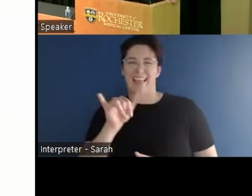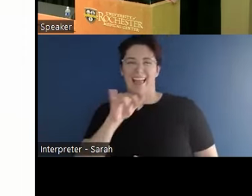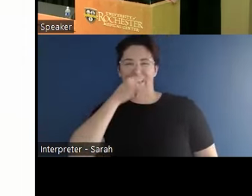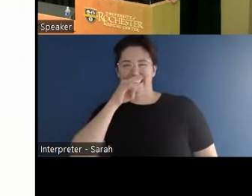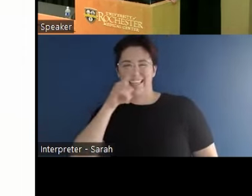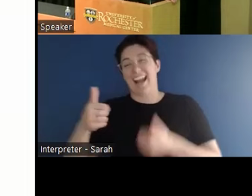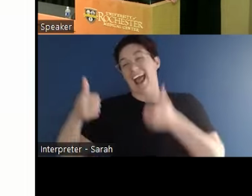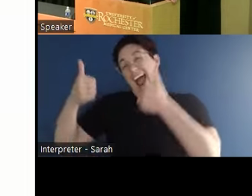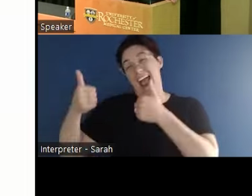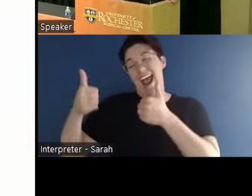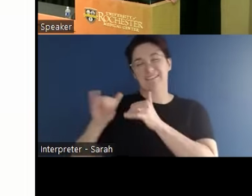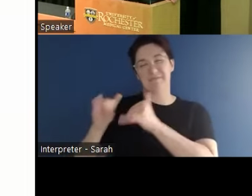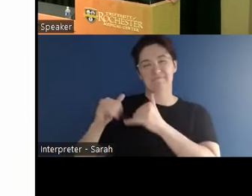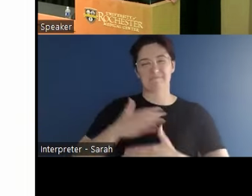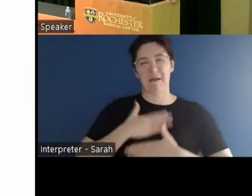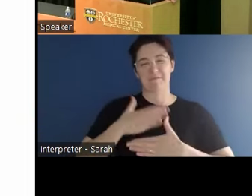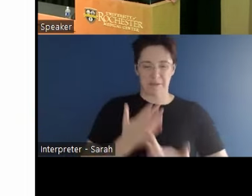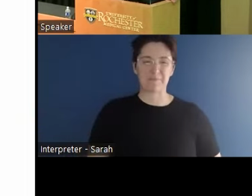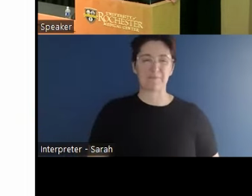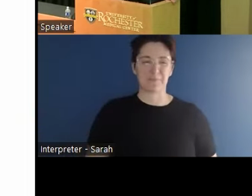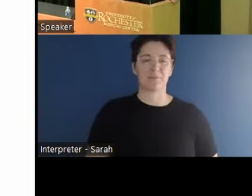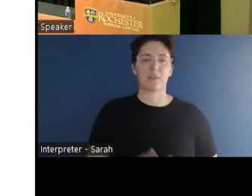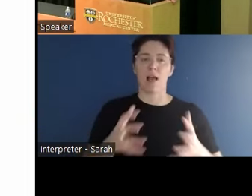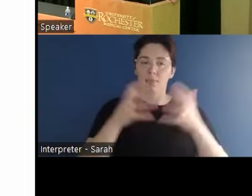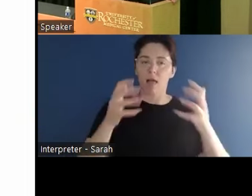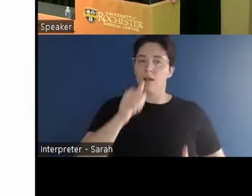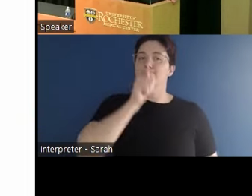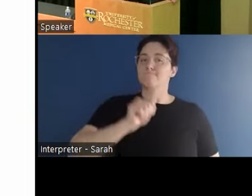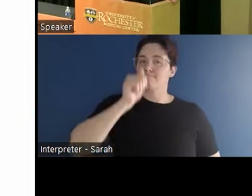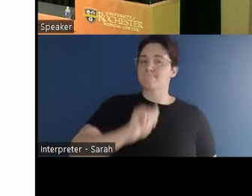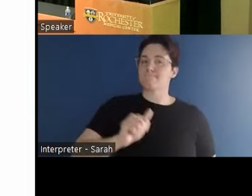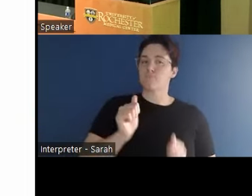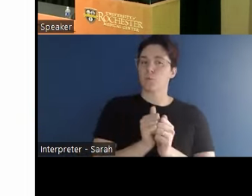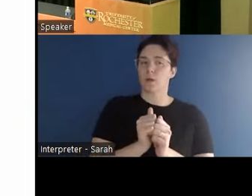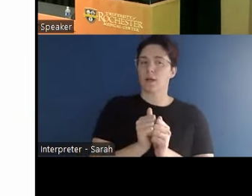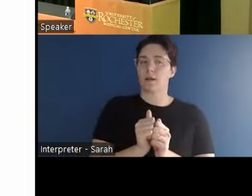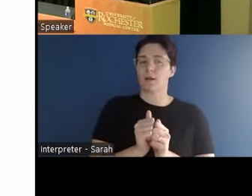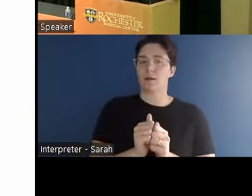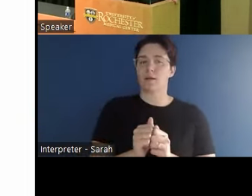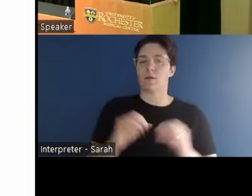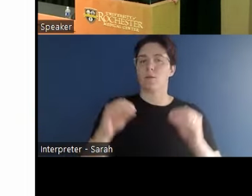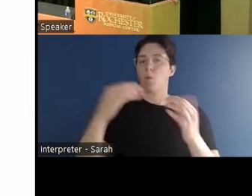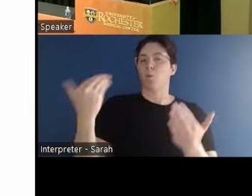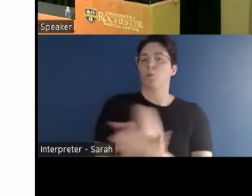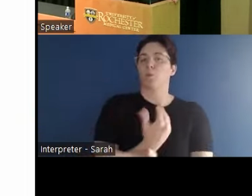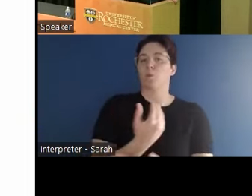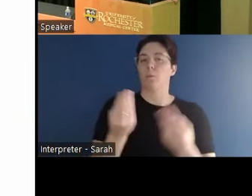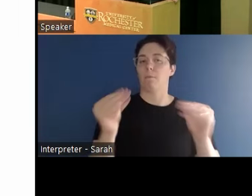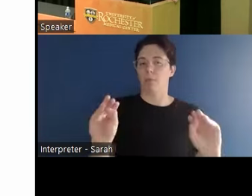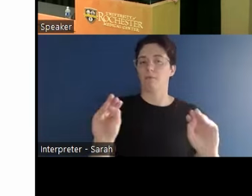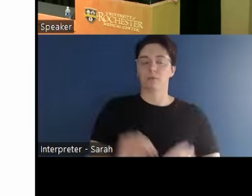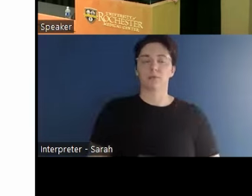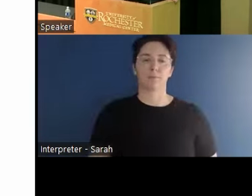so we found really great tolerability of some of these more Noel methods so great tolerability of